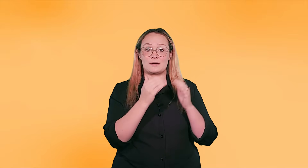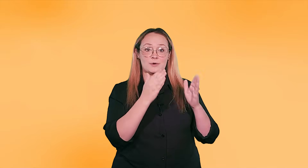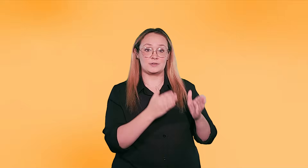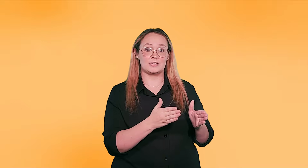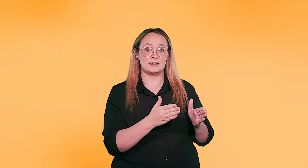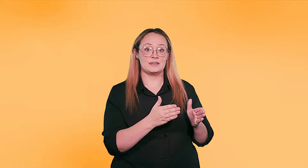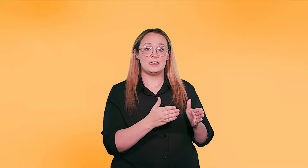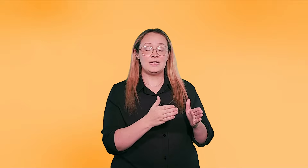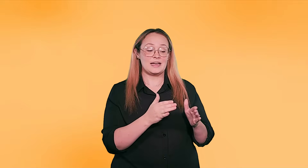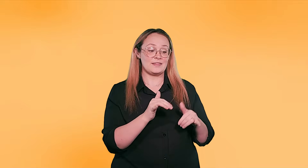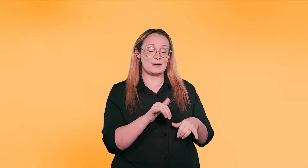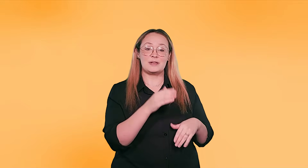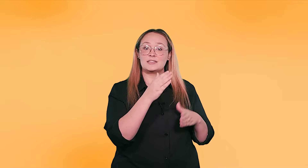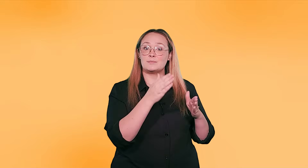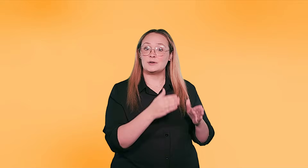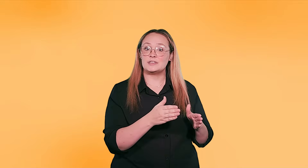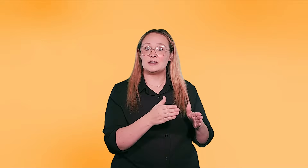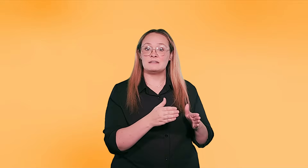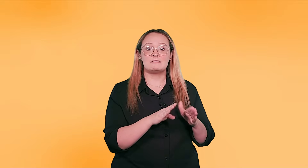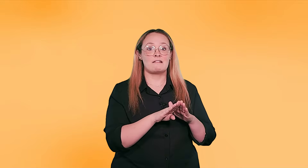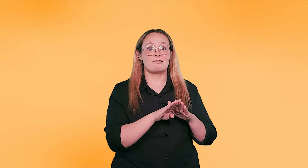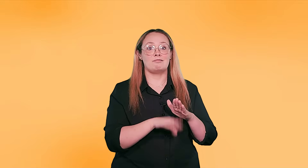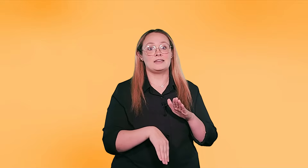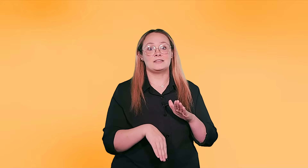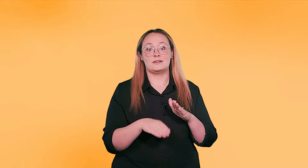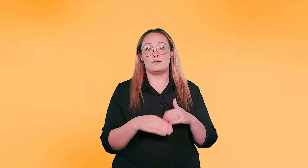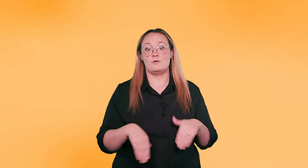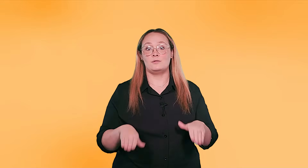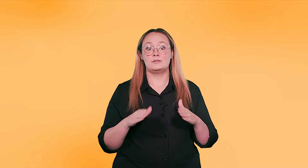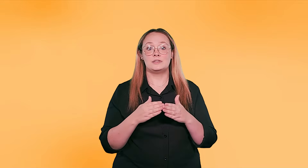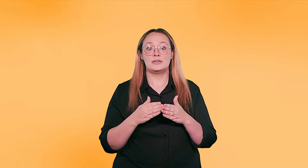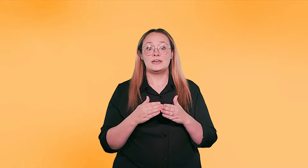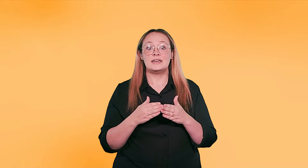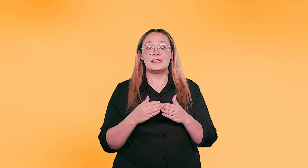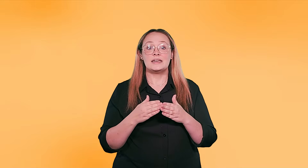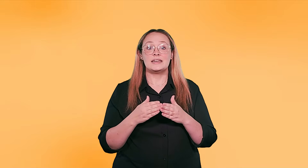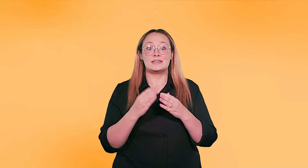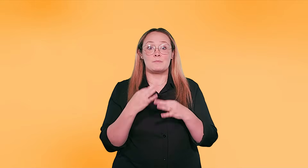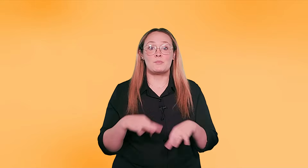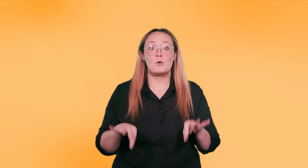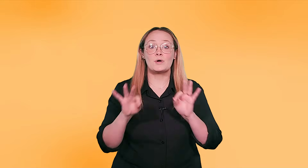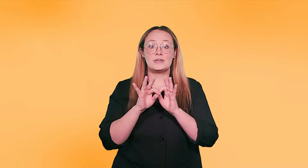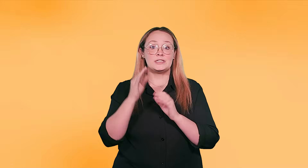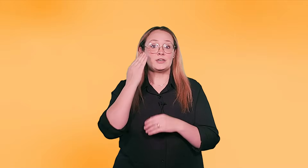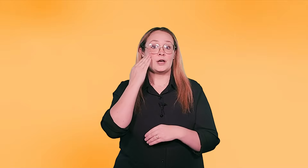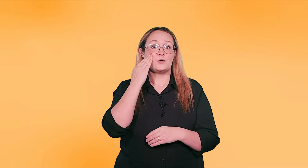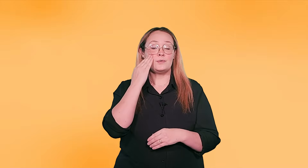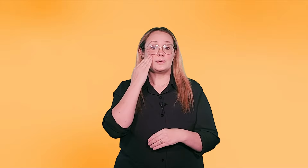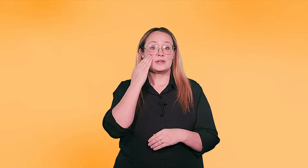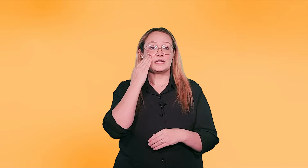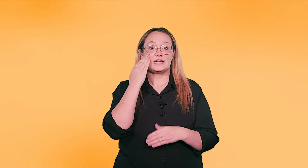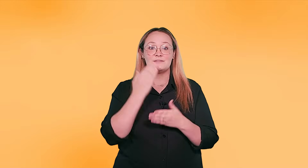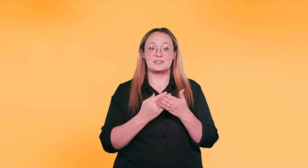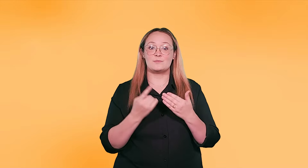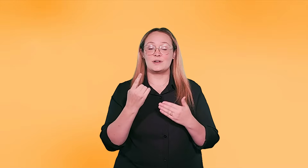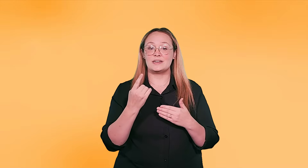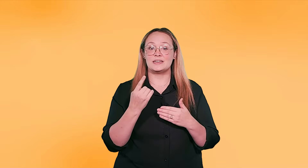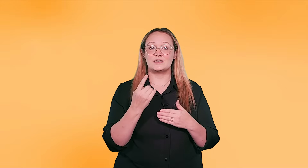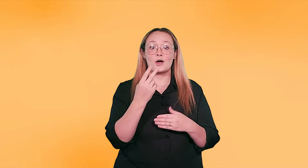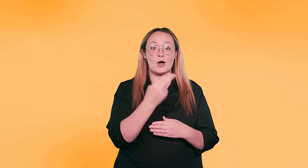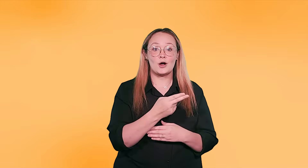that person and that makes the person less than whole. It's important to know if someone is hard